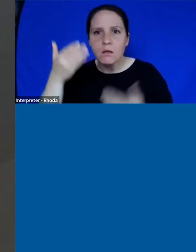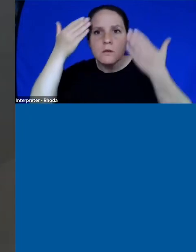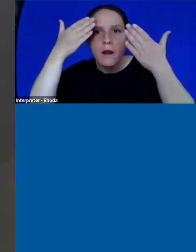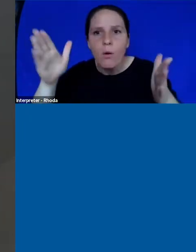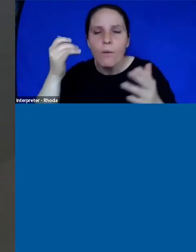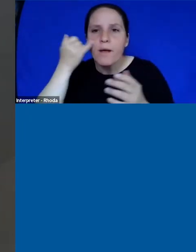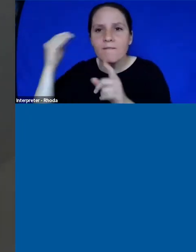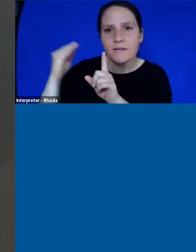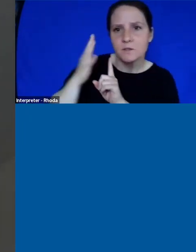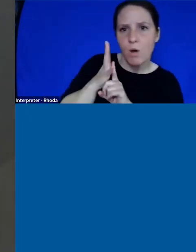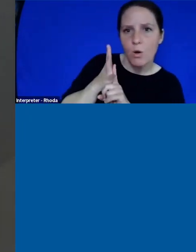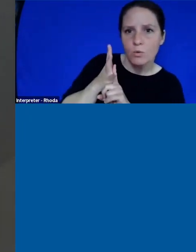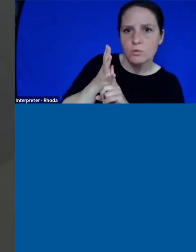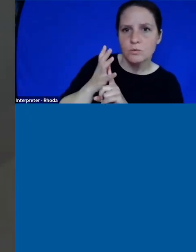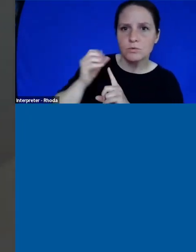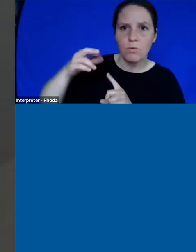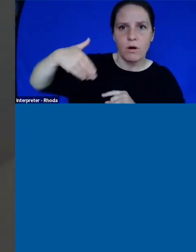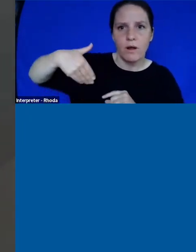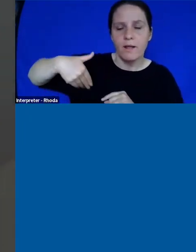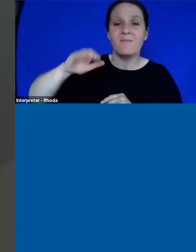And that data visualization exists to this day.